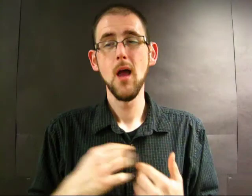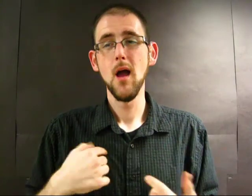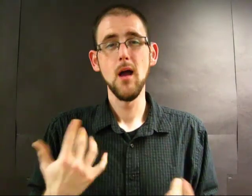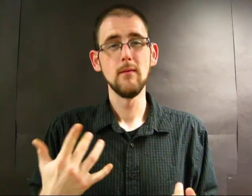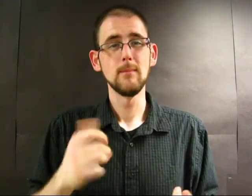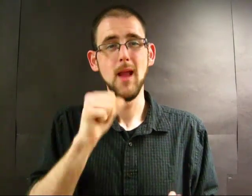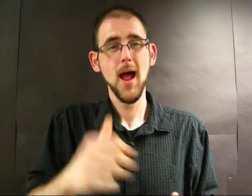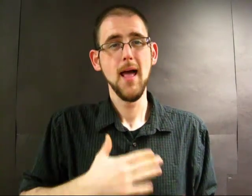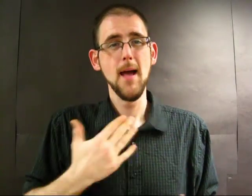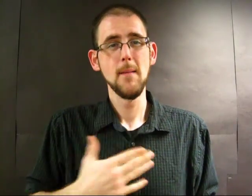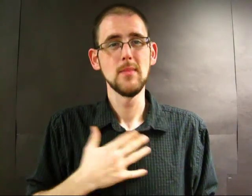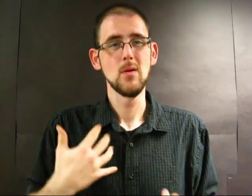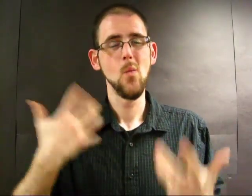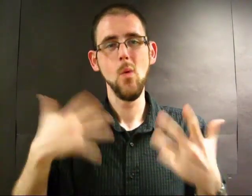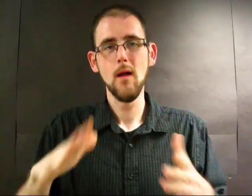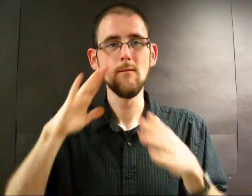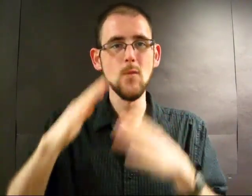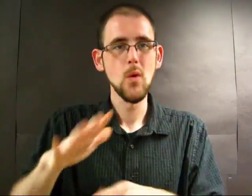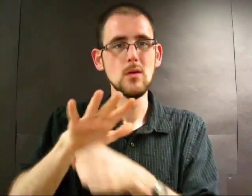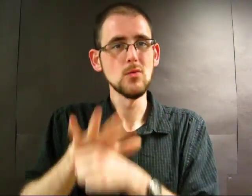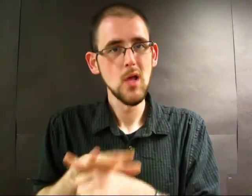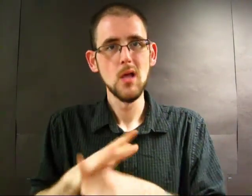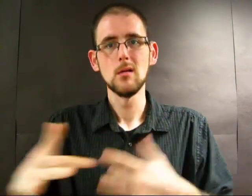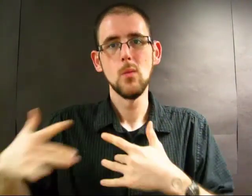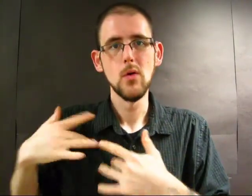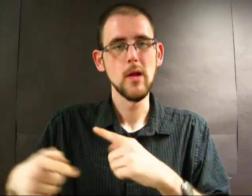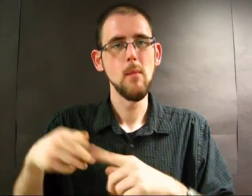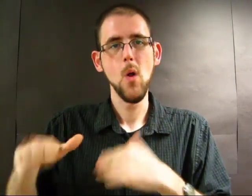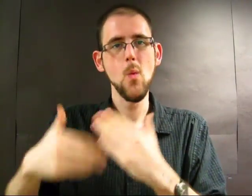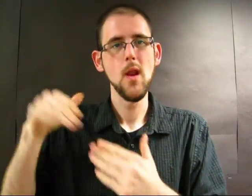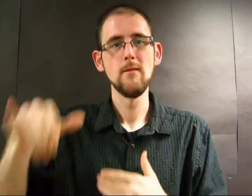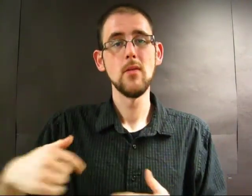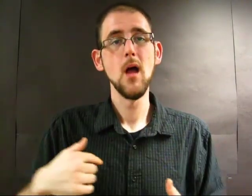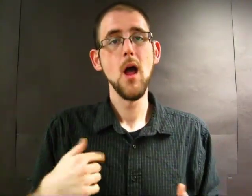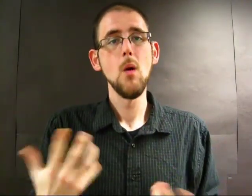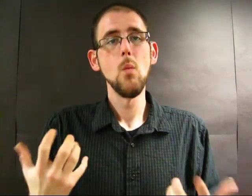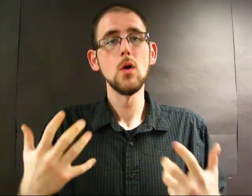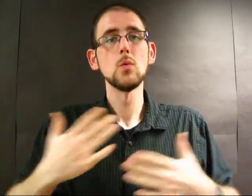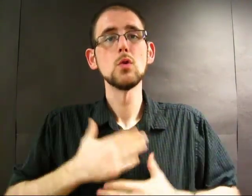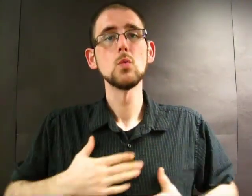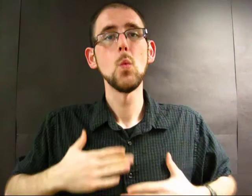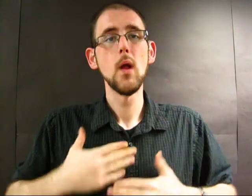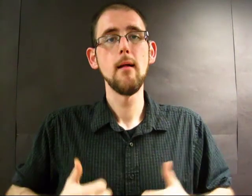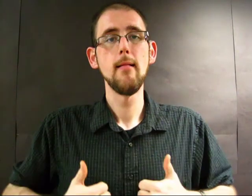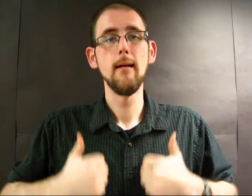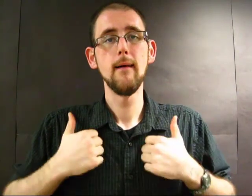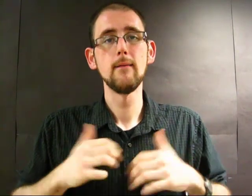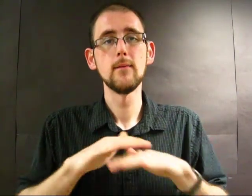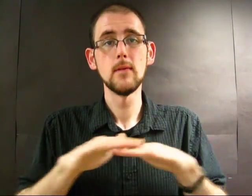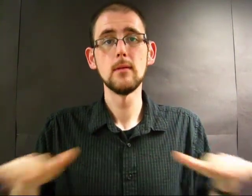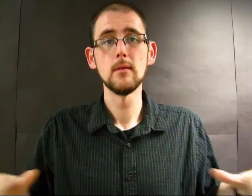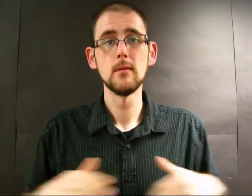She's unhappy with this obsession over the end of the world and just wants to enjoy life while she still has it.